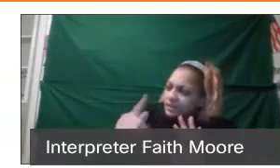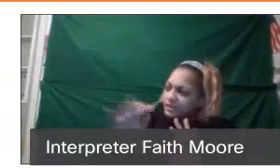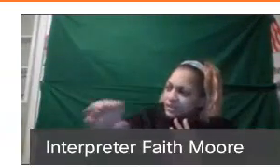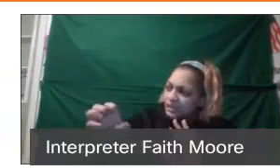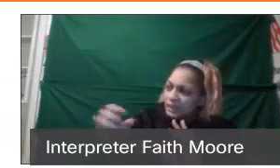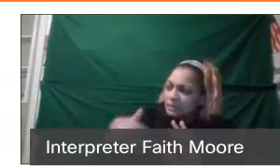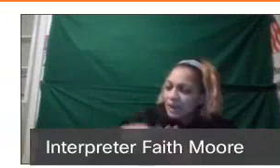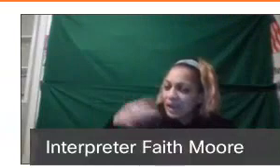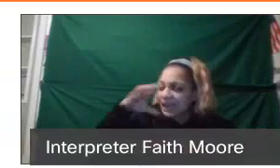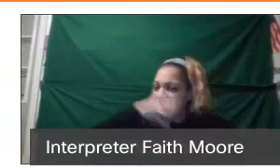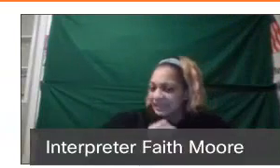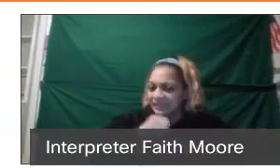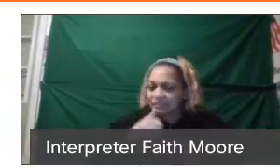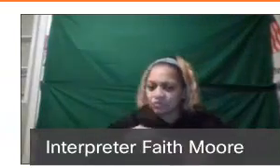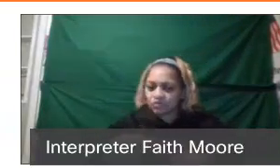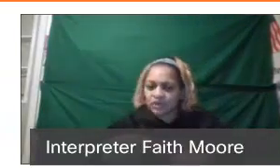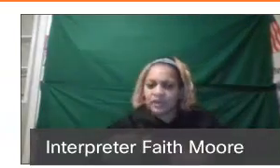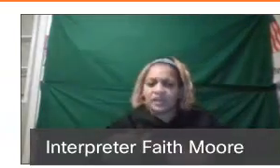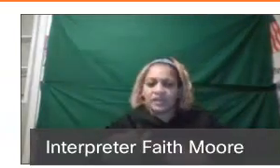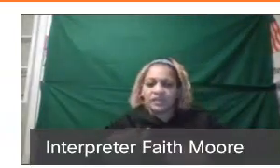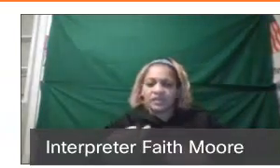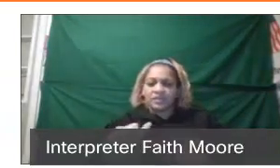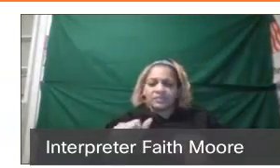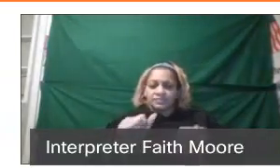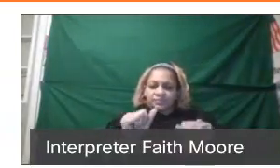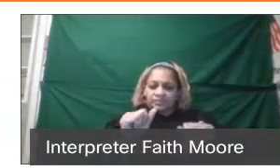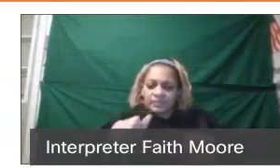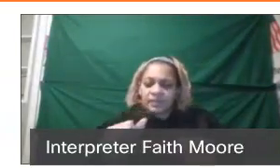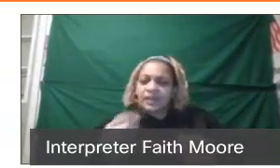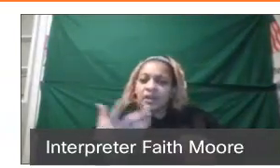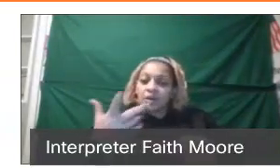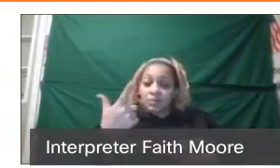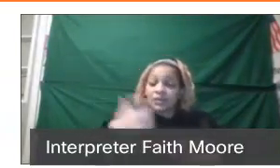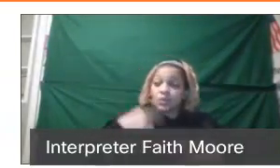I'm trying to I mean, we can show a plan view, right? Versus an existing link as much. We're sharing the screen, but.